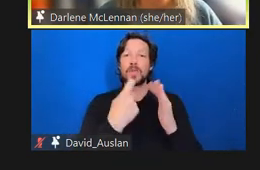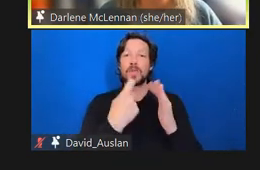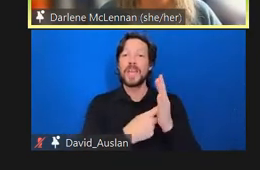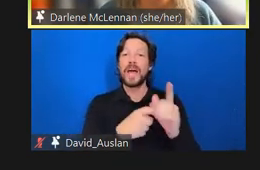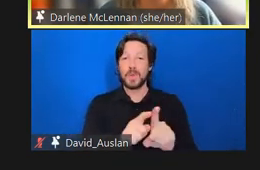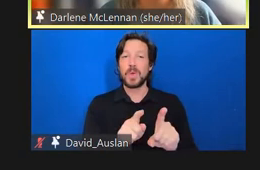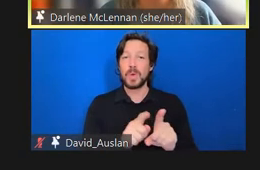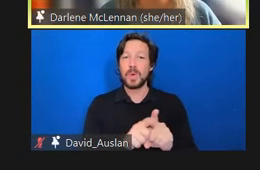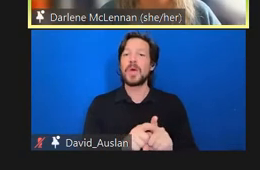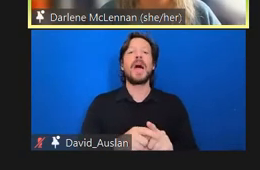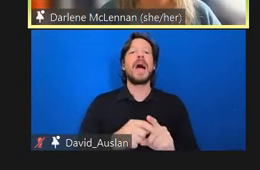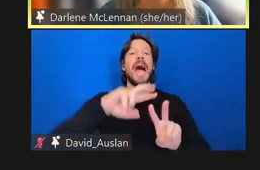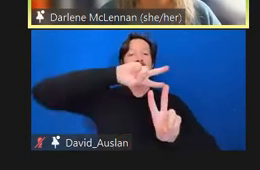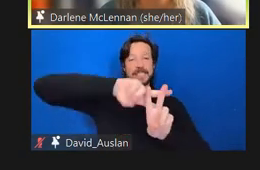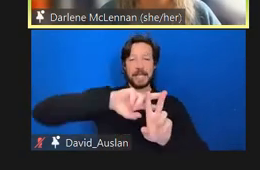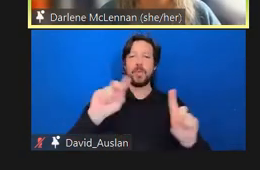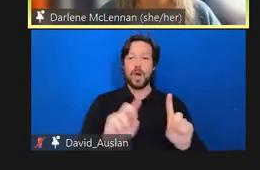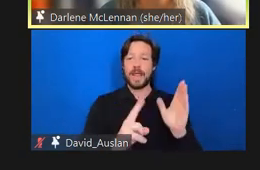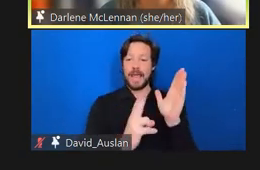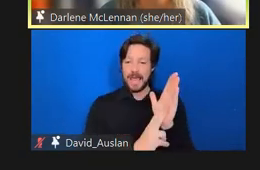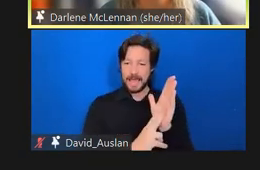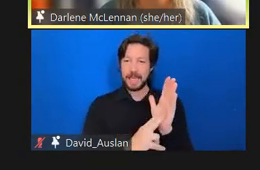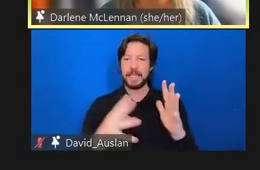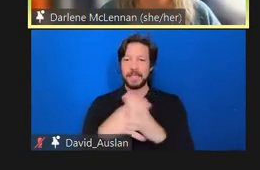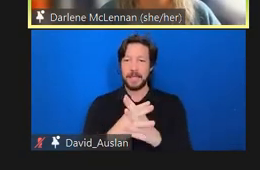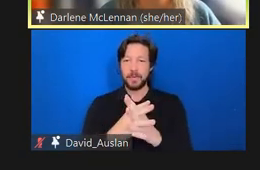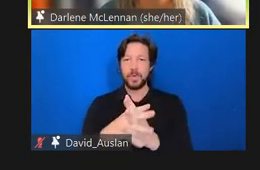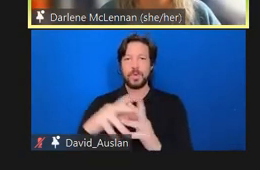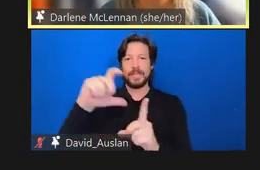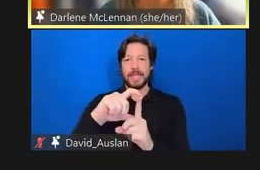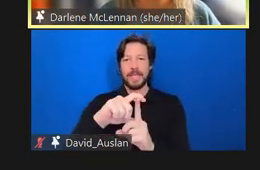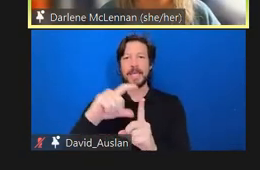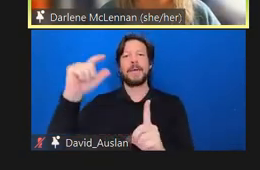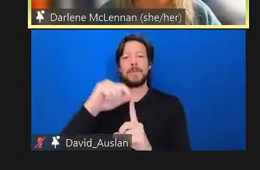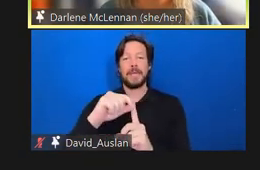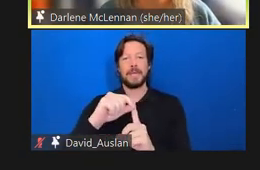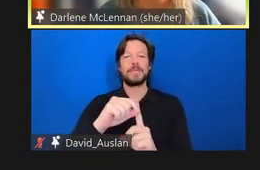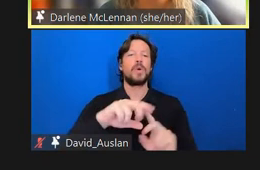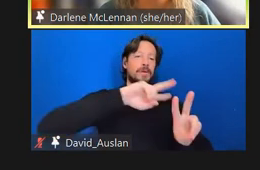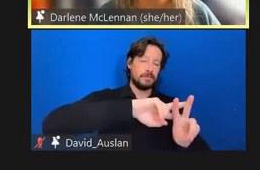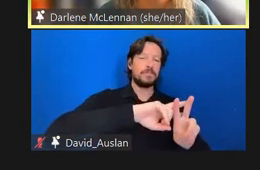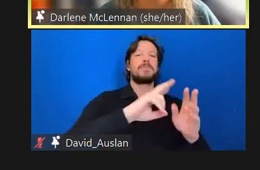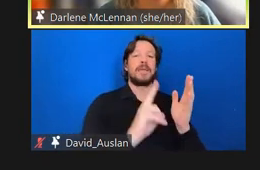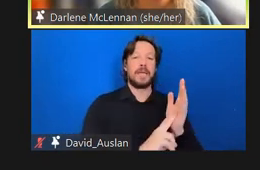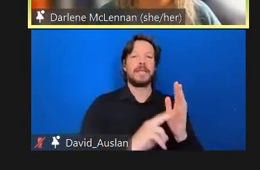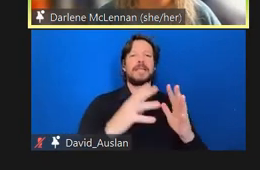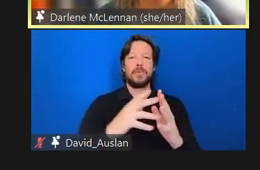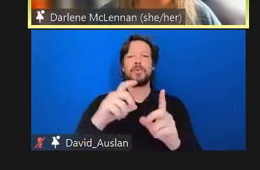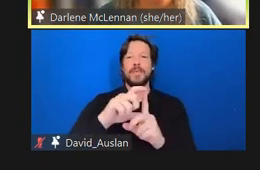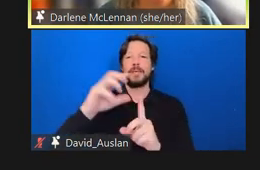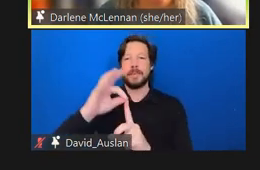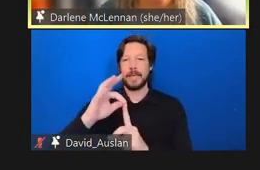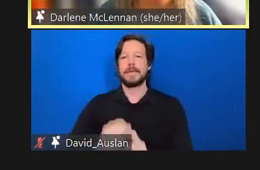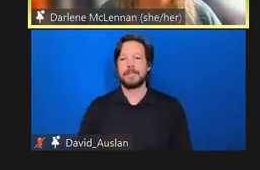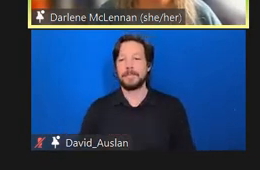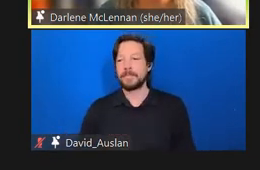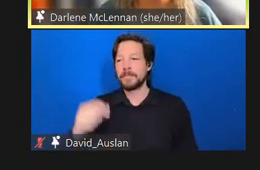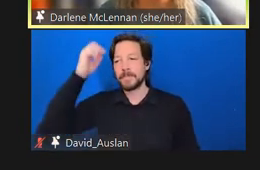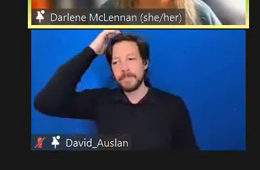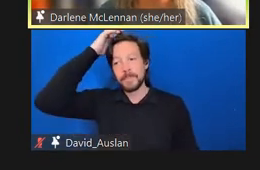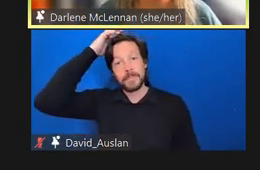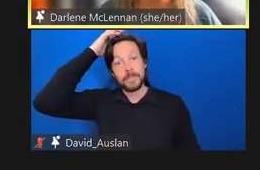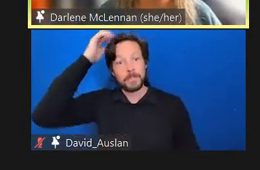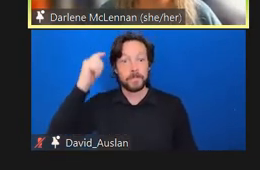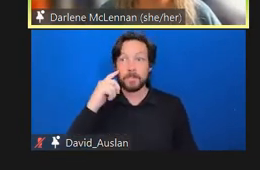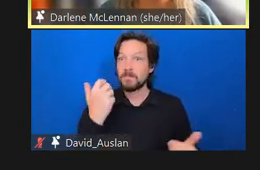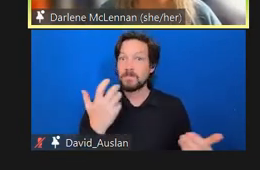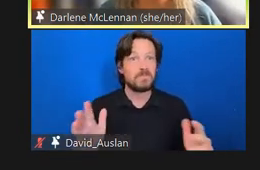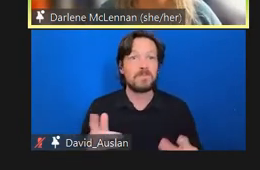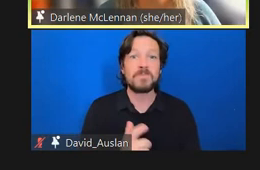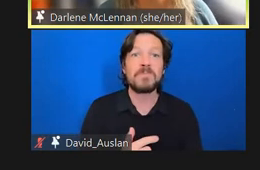and the hashtag for that is NWDP, so that's #NWDP. Okay, I think that's it, so just remember to put